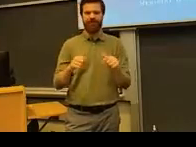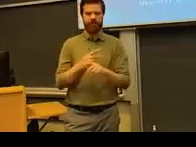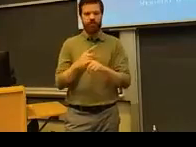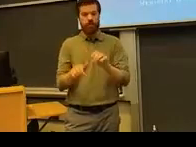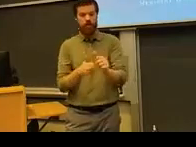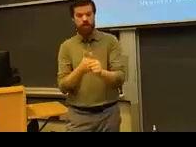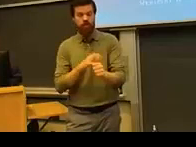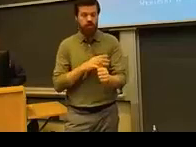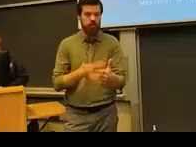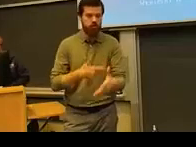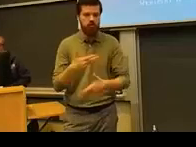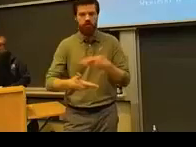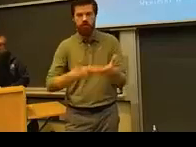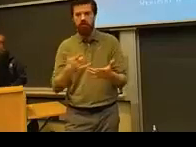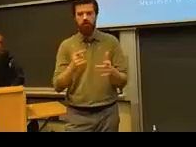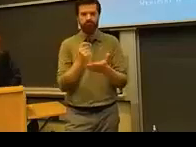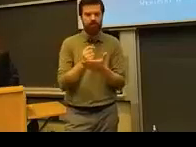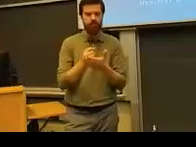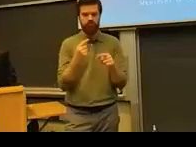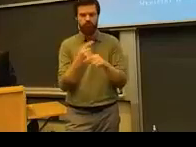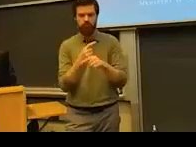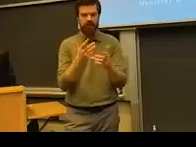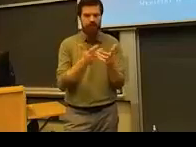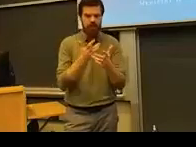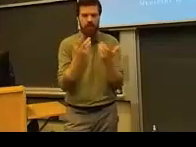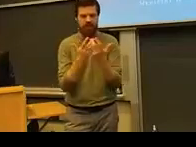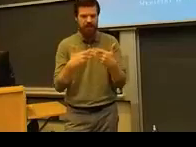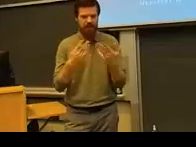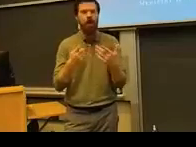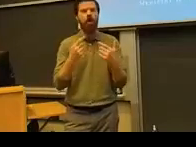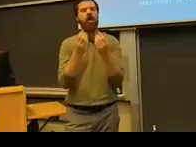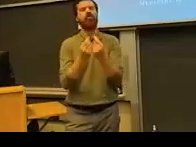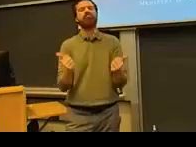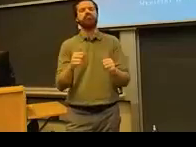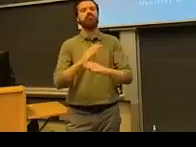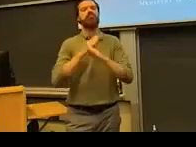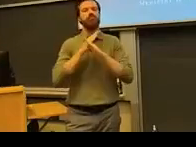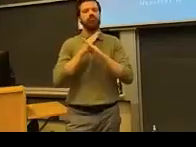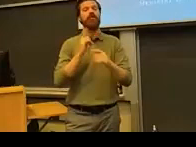appropriate treatment and uh in particular to reduce patient and staff distress related